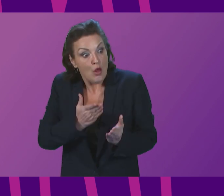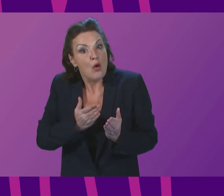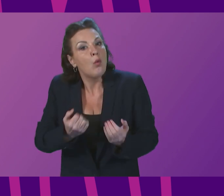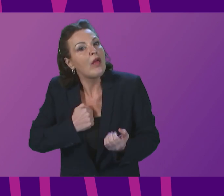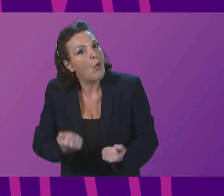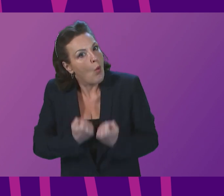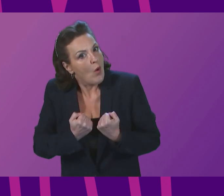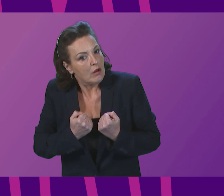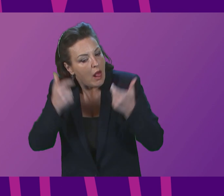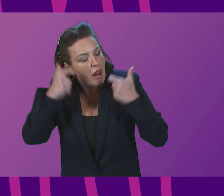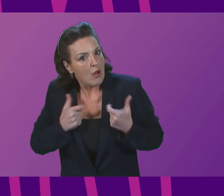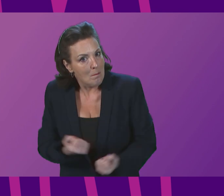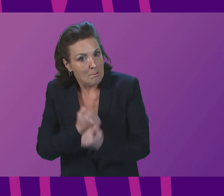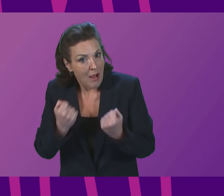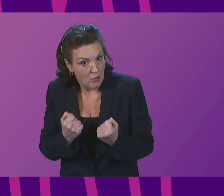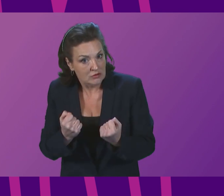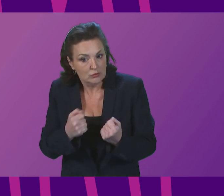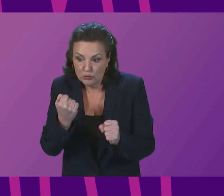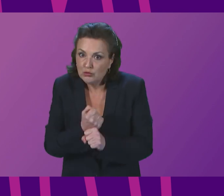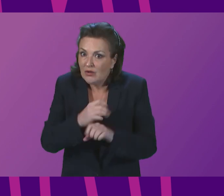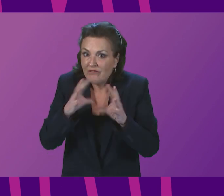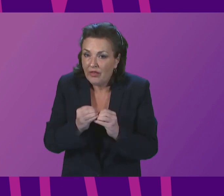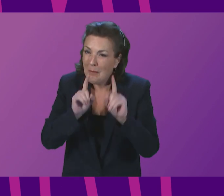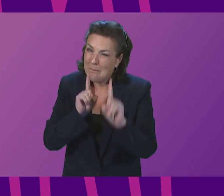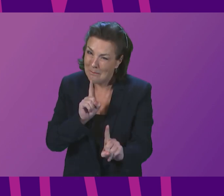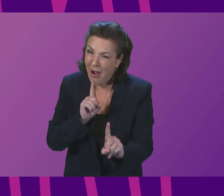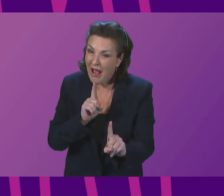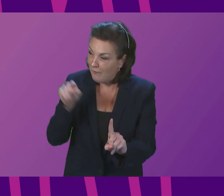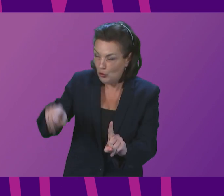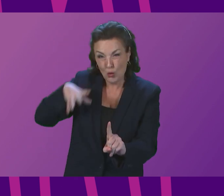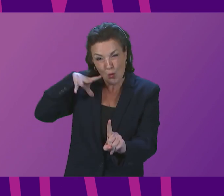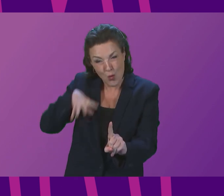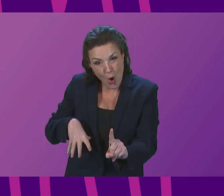who is serious about helping the lowest paid would be arguing and demanding that powers